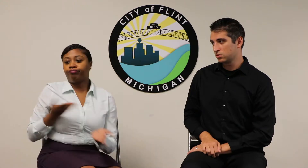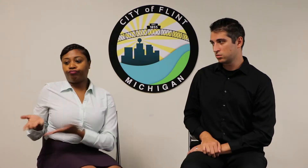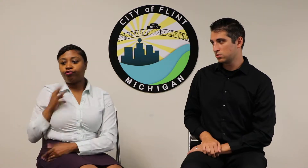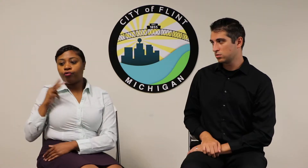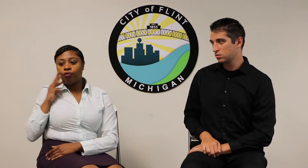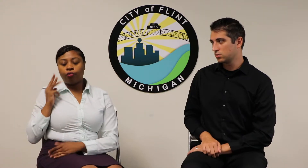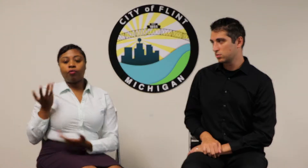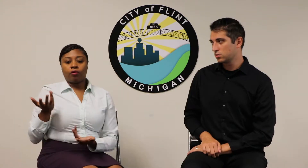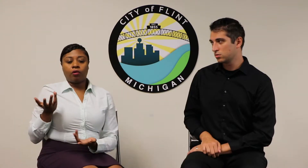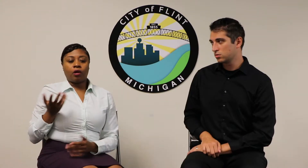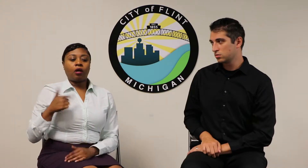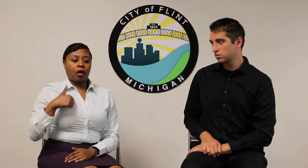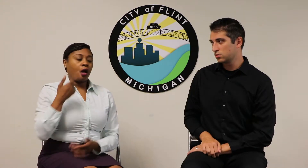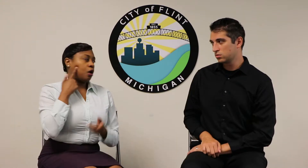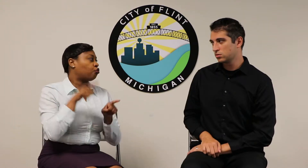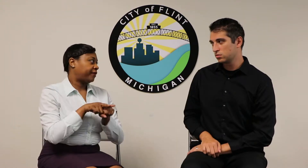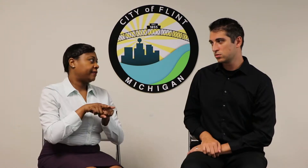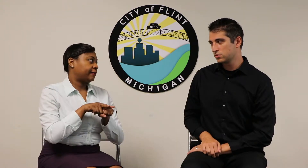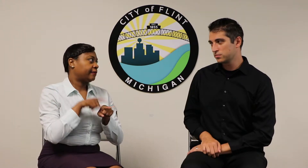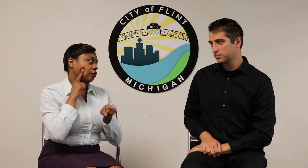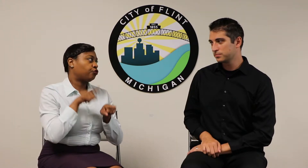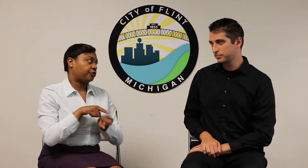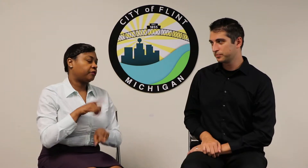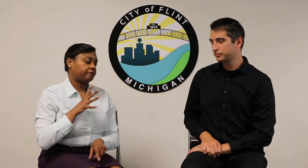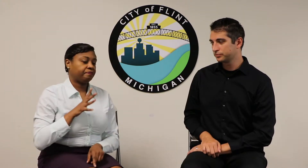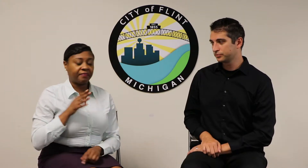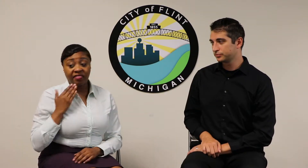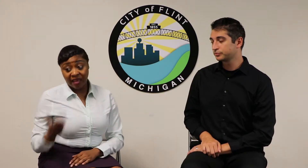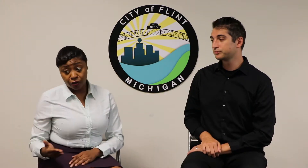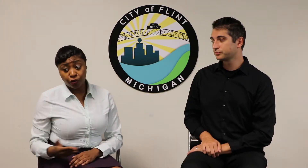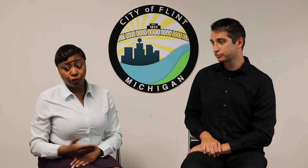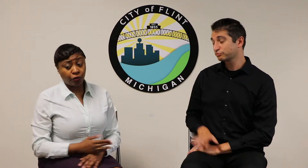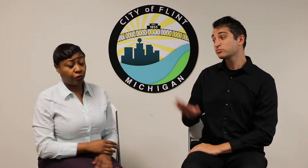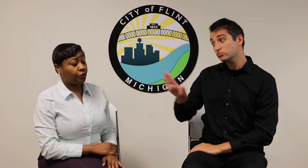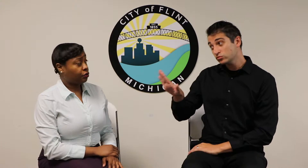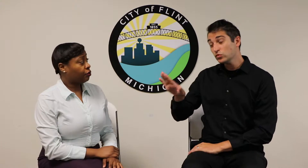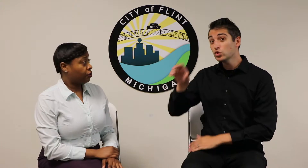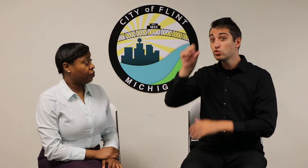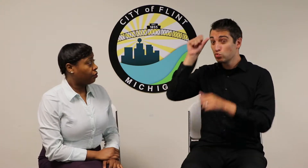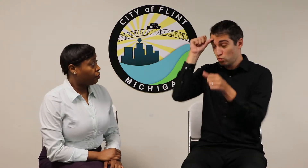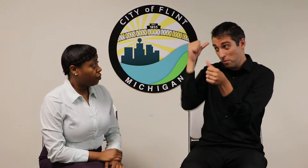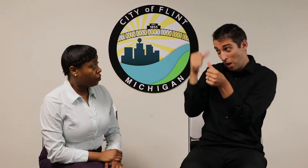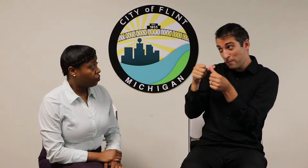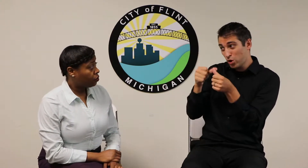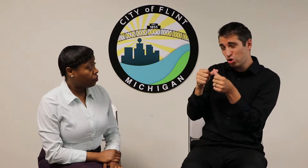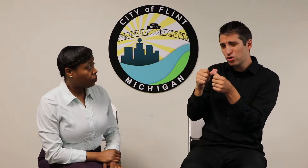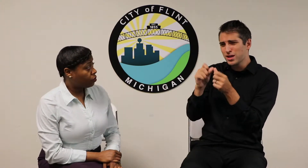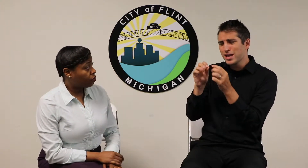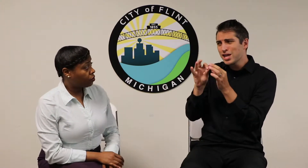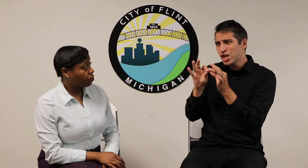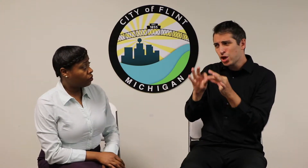We agree. Thank you. Thank you caller. And remember it's important that you use those water